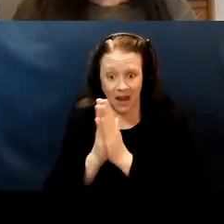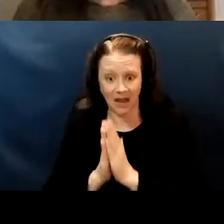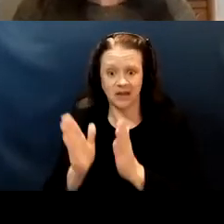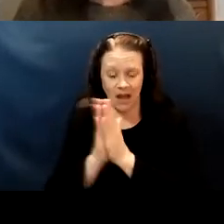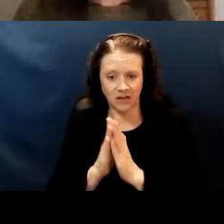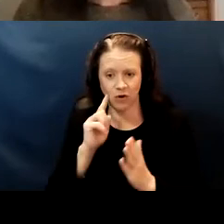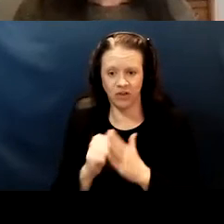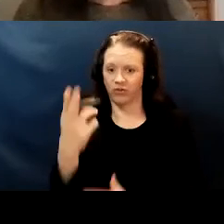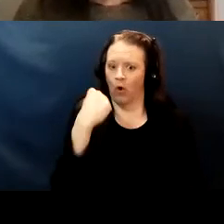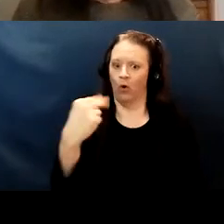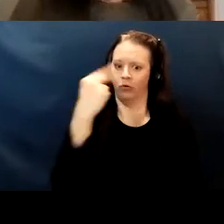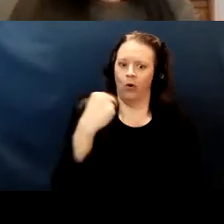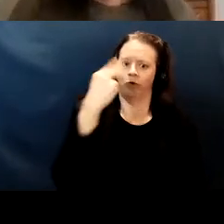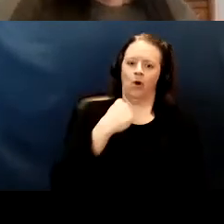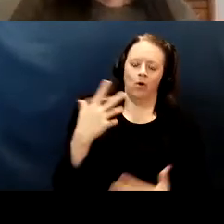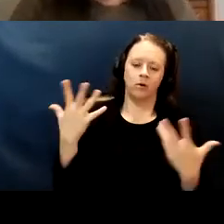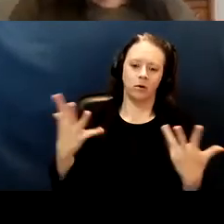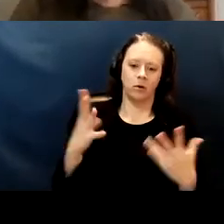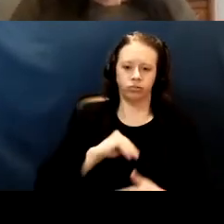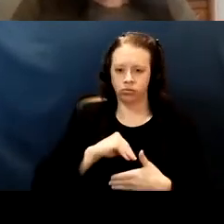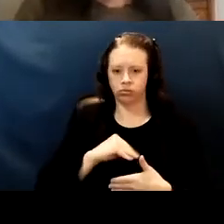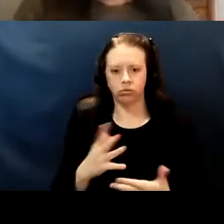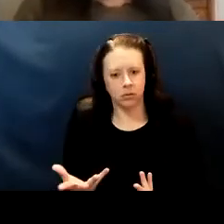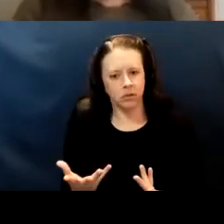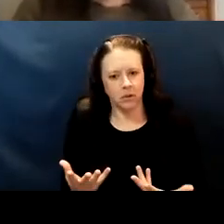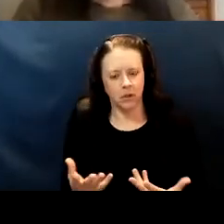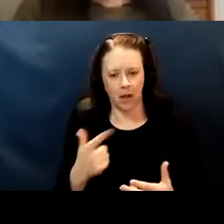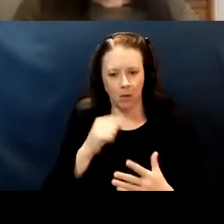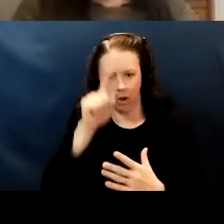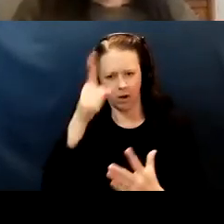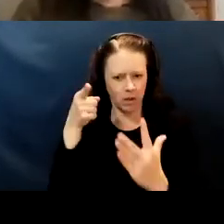told no. So I wanted to drive that point home to you,